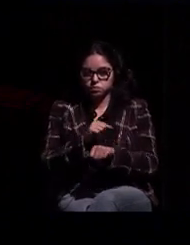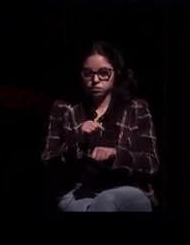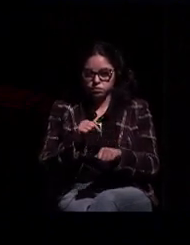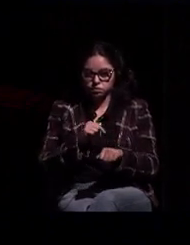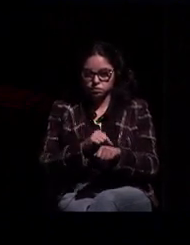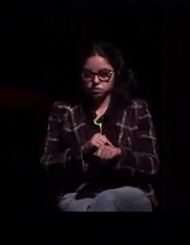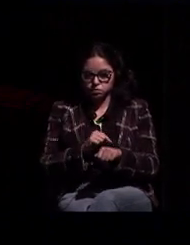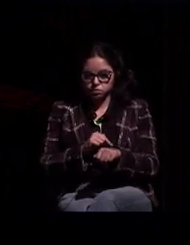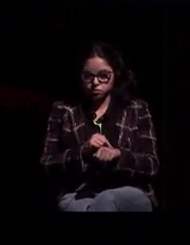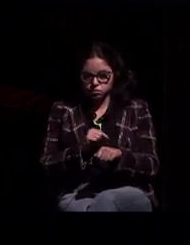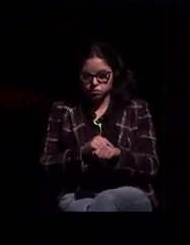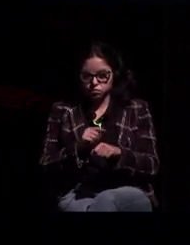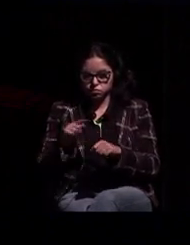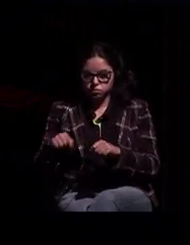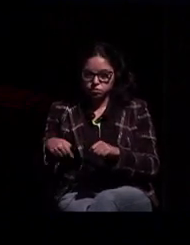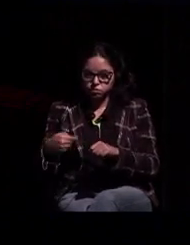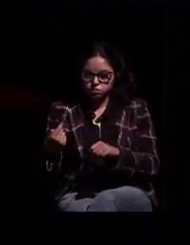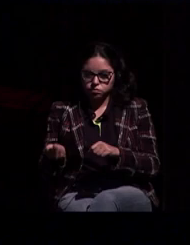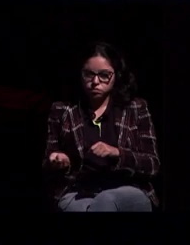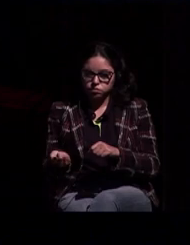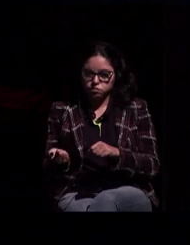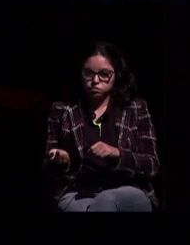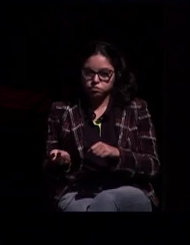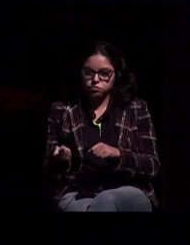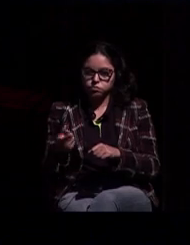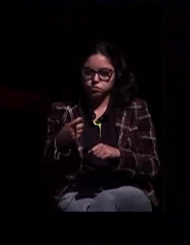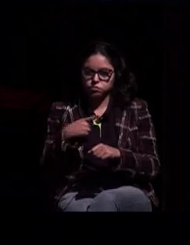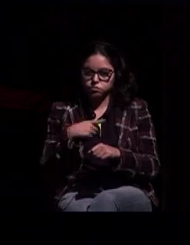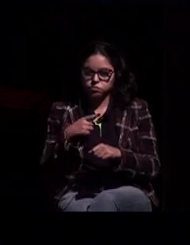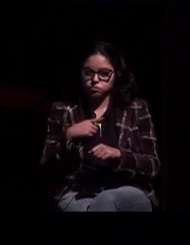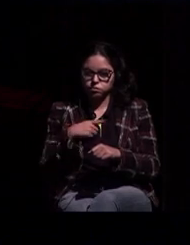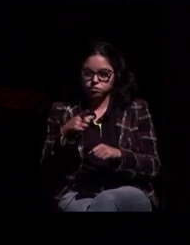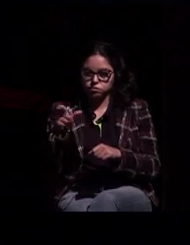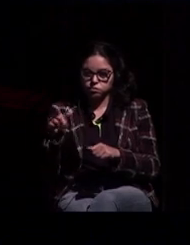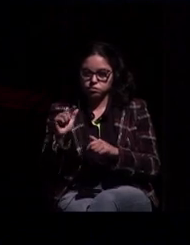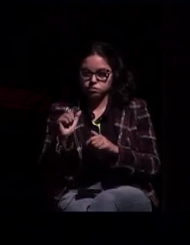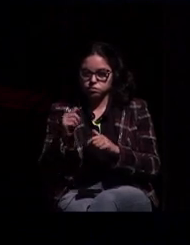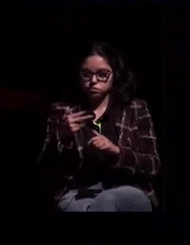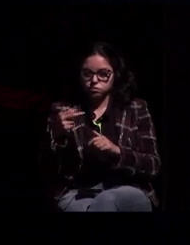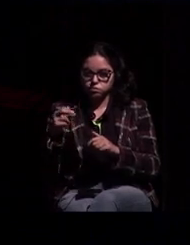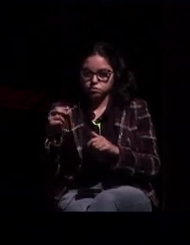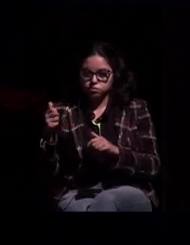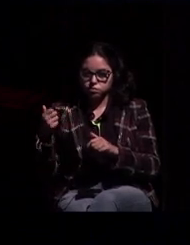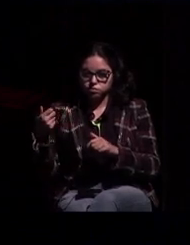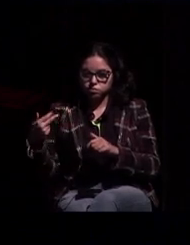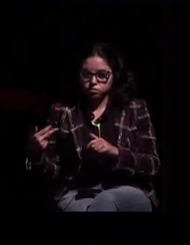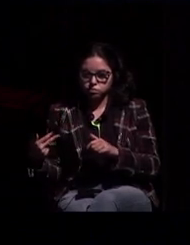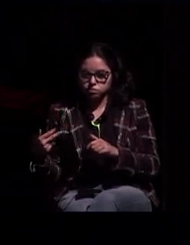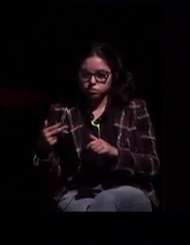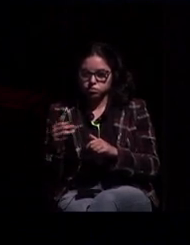we had a labor reform in 2002, like the one you had, allowing employers